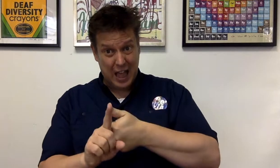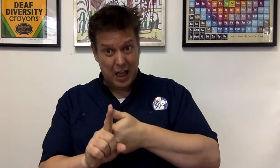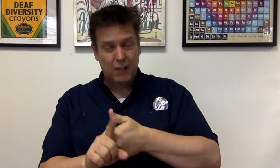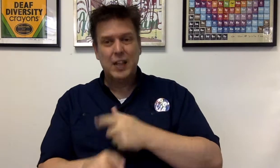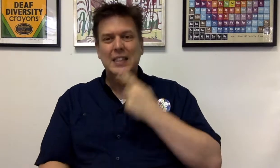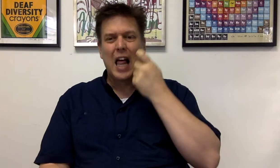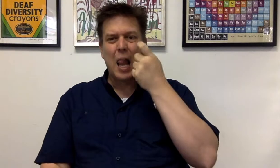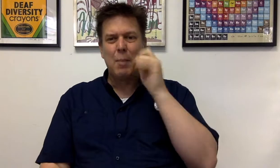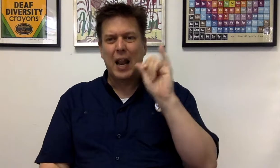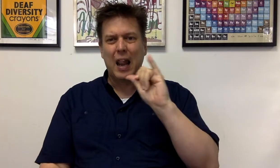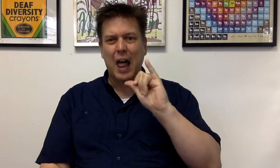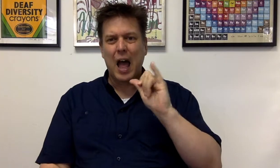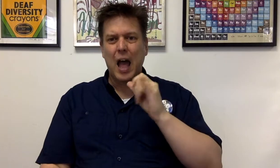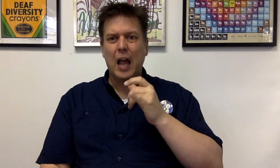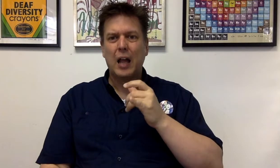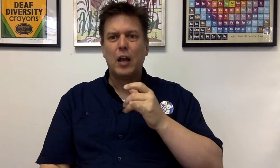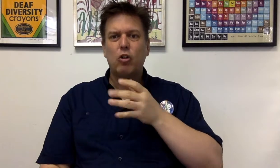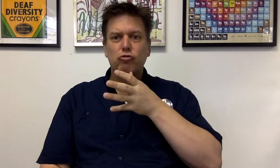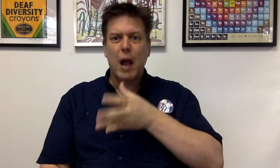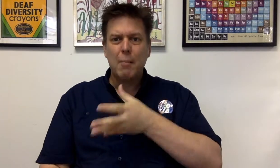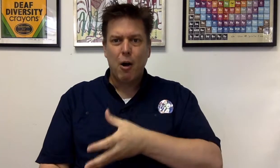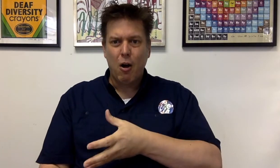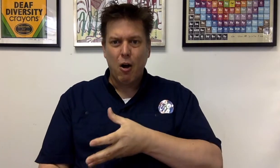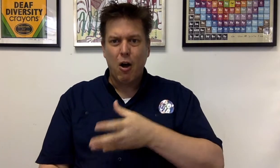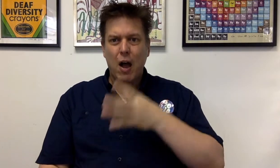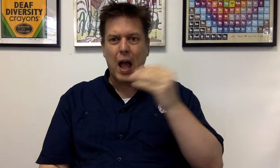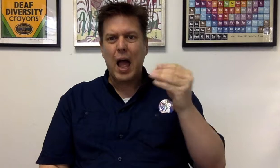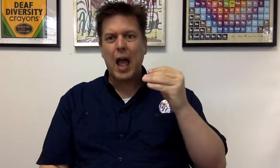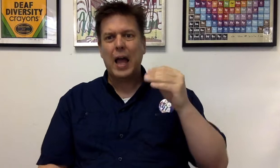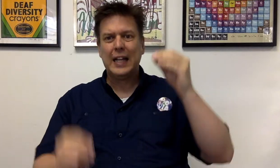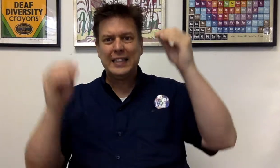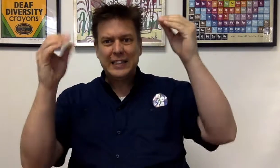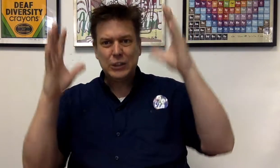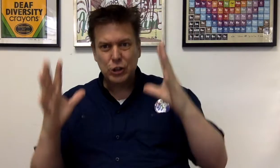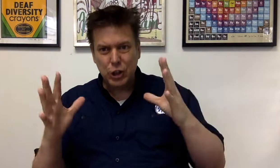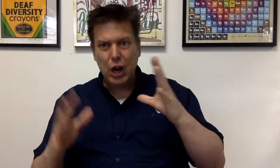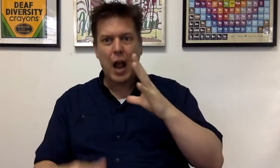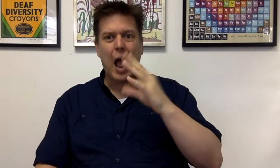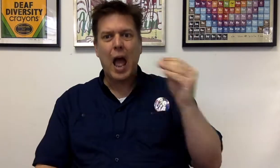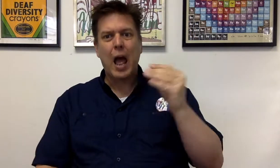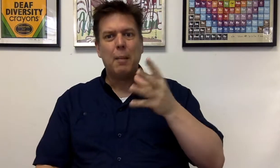talking about Facebook that's a little bit like grandma and your